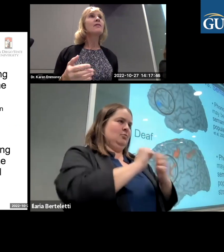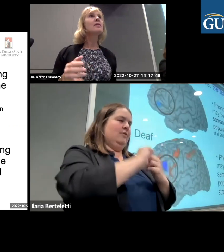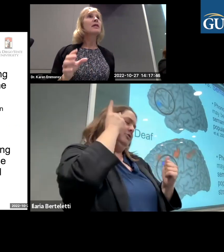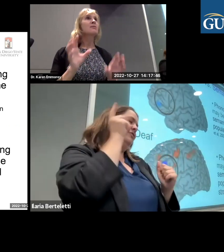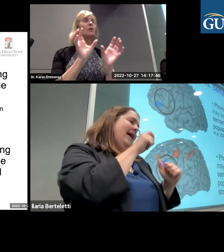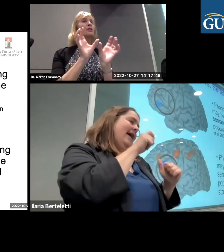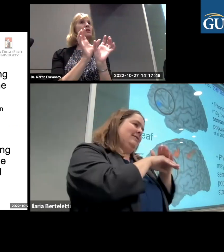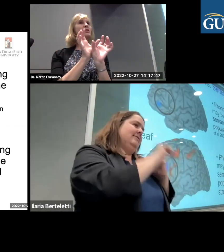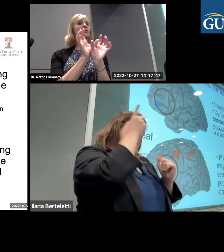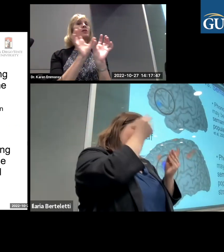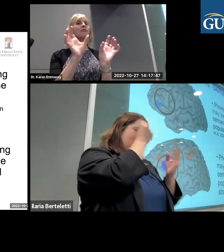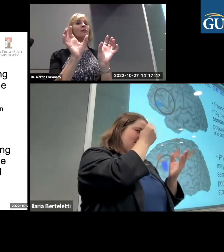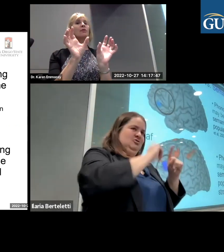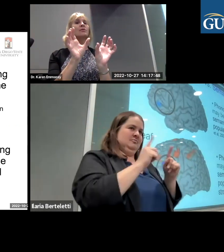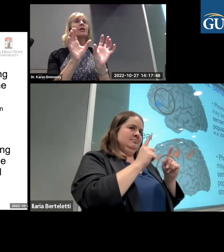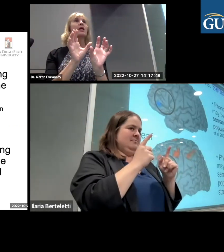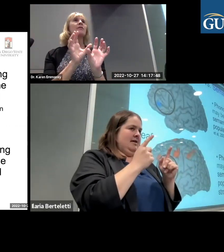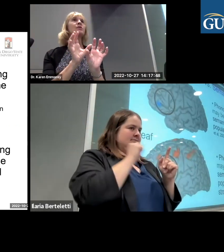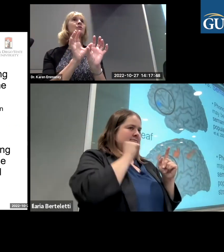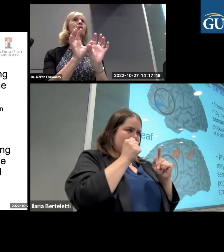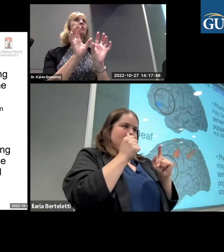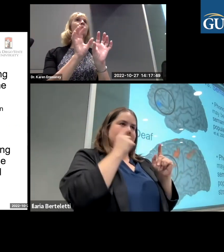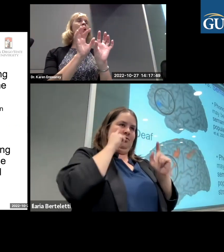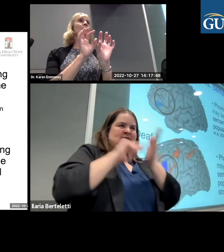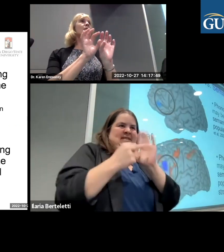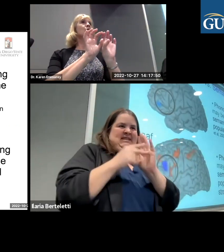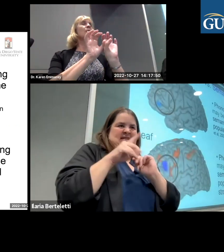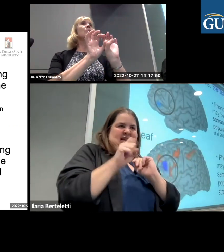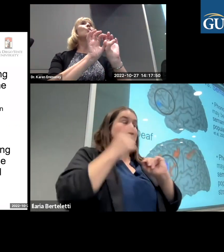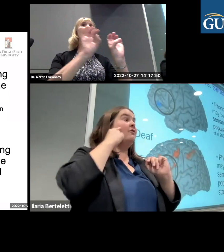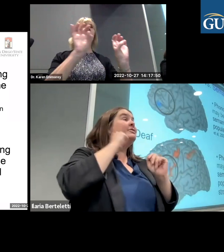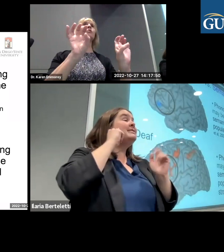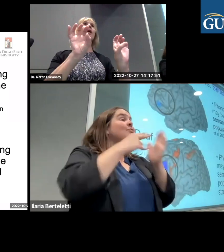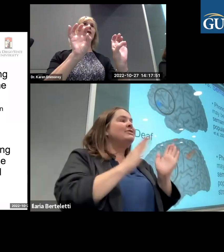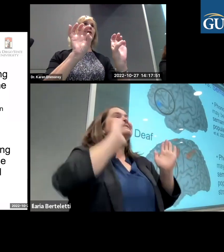um uh neurons involved in theological processing for systematic processing.